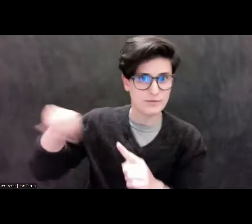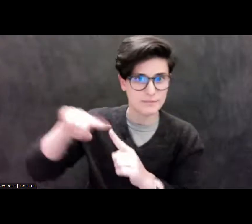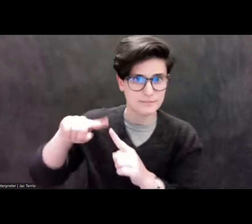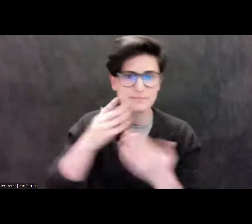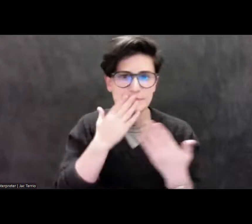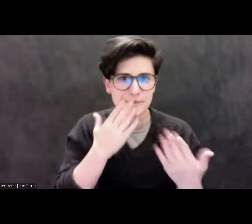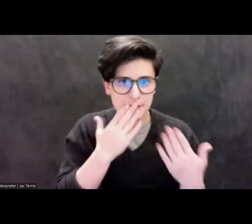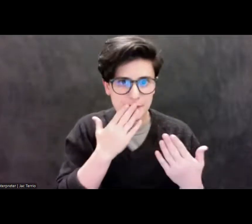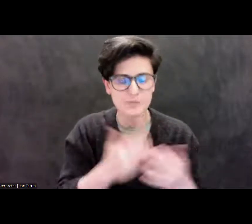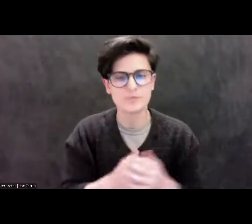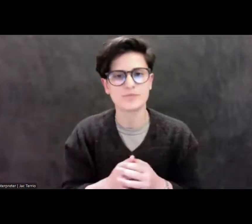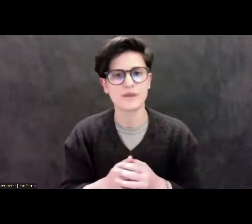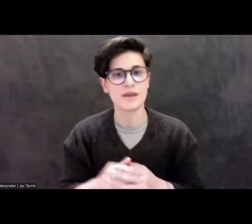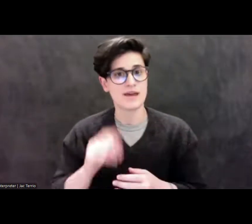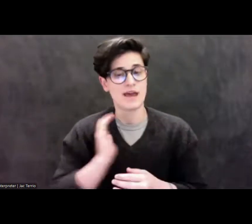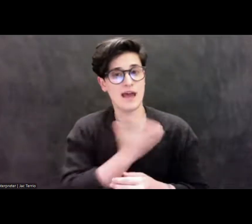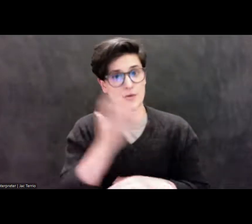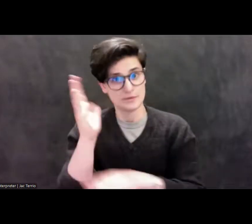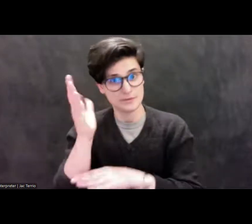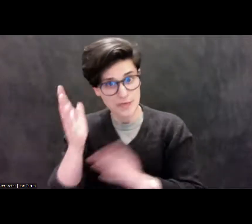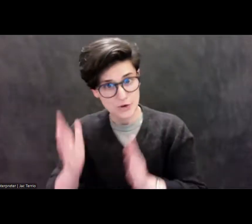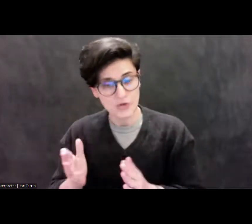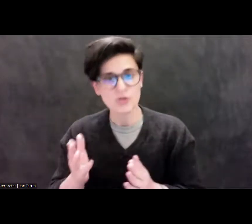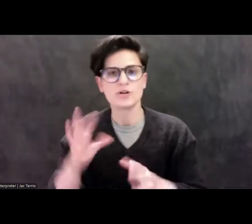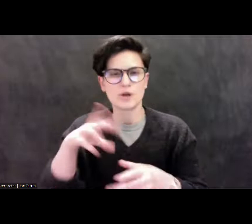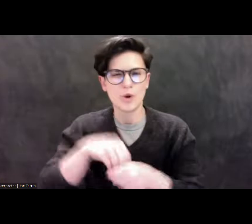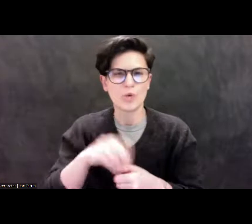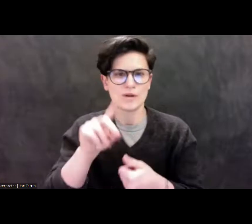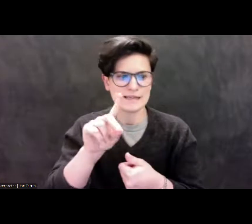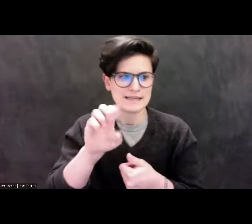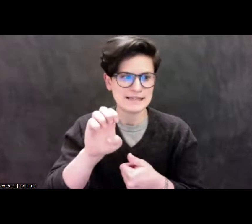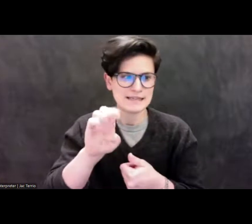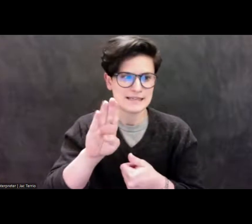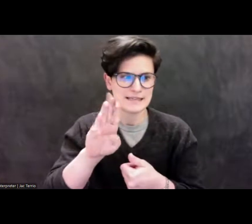for this afternoon include Deborah Dorffman, executive director, and Attorney for Disability